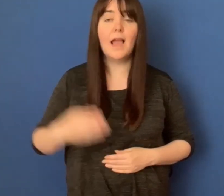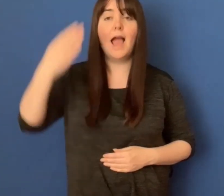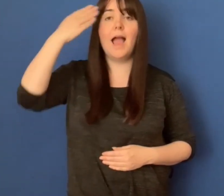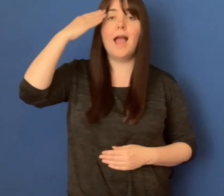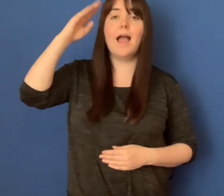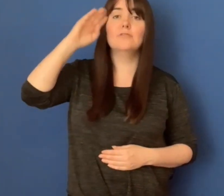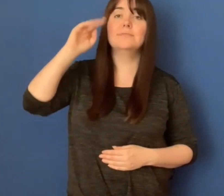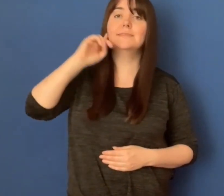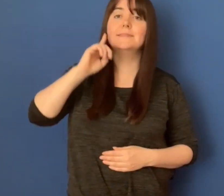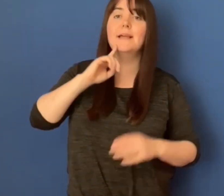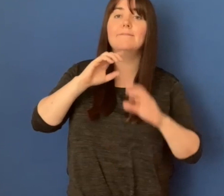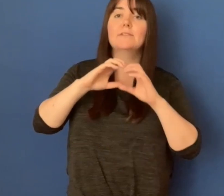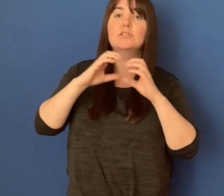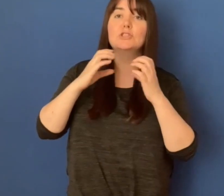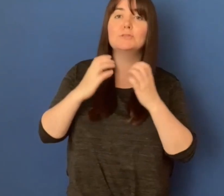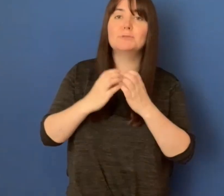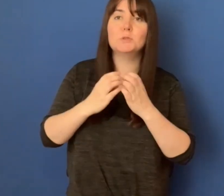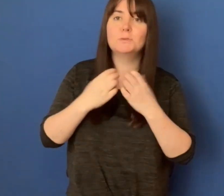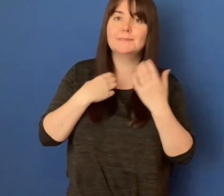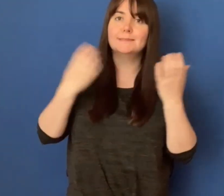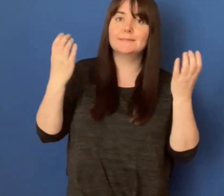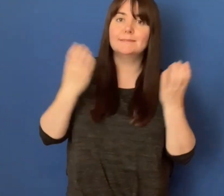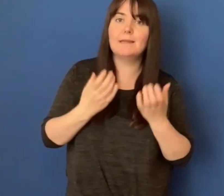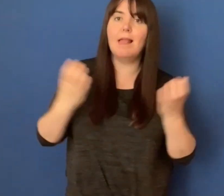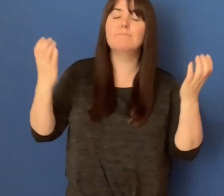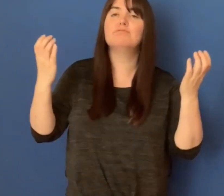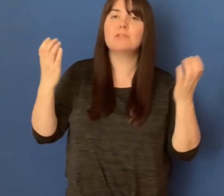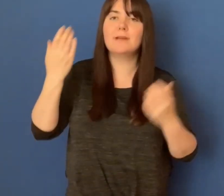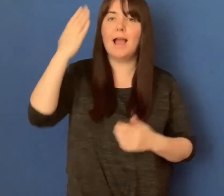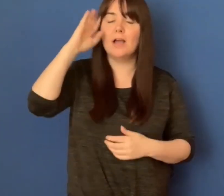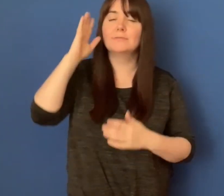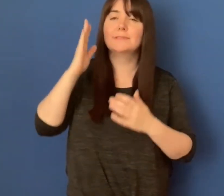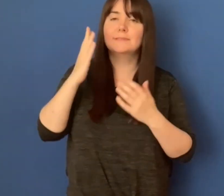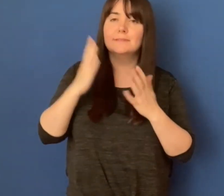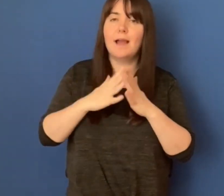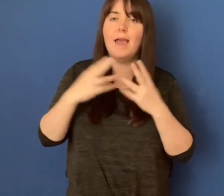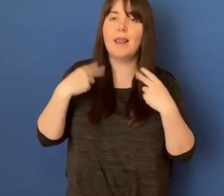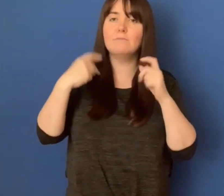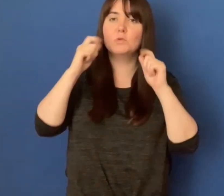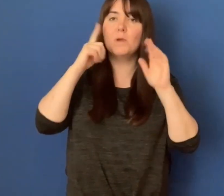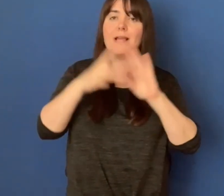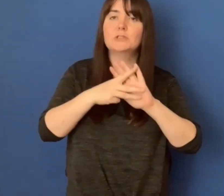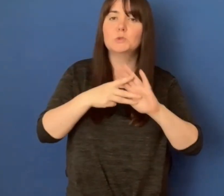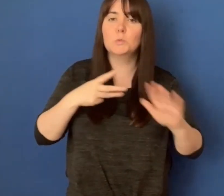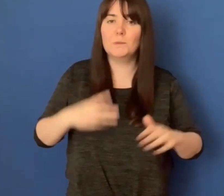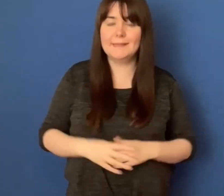The Irish Deaf Community celebrates Irish Sign Language Awareness Week.